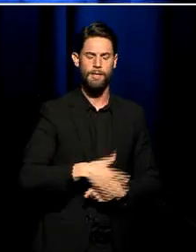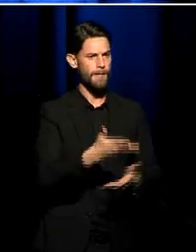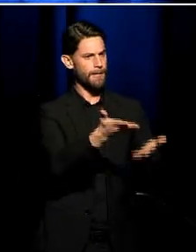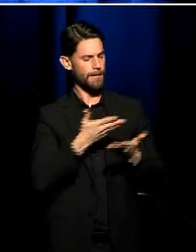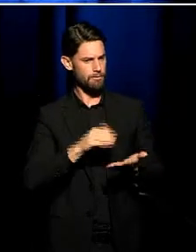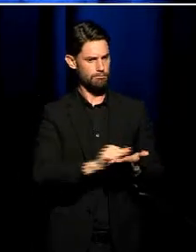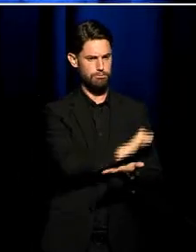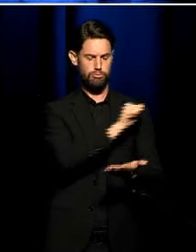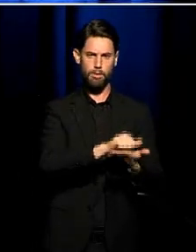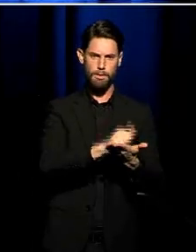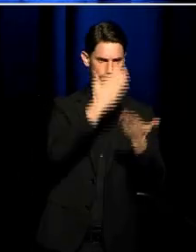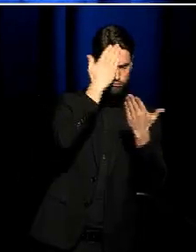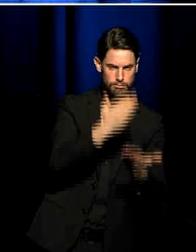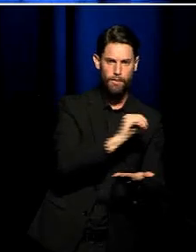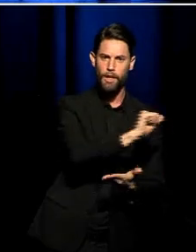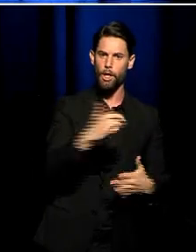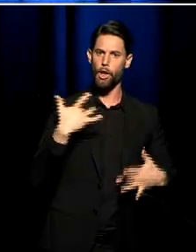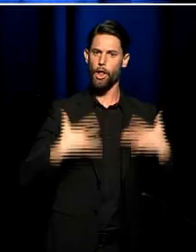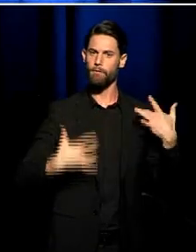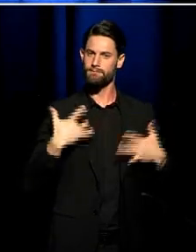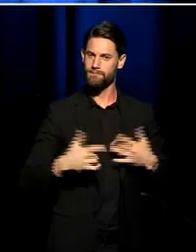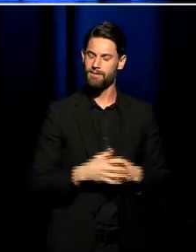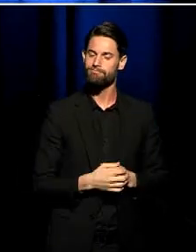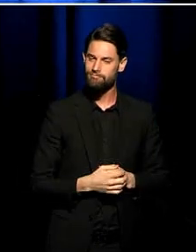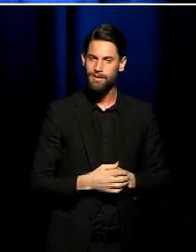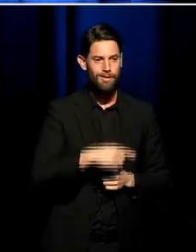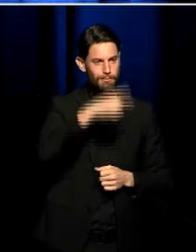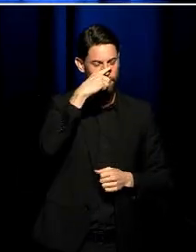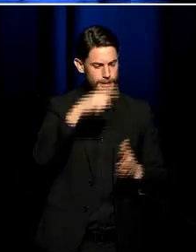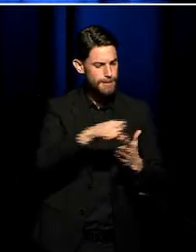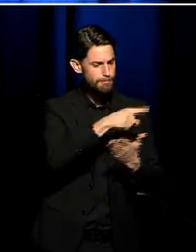and individual autonomy. AND that people with disability have the same rights as other